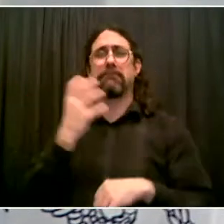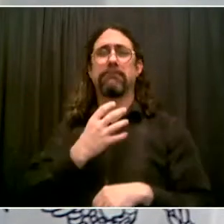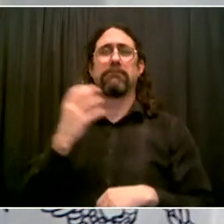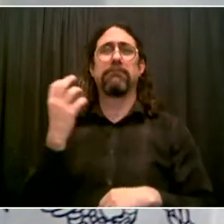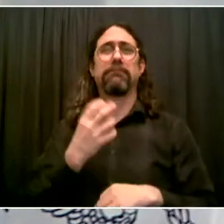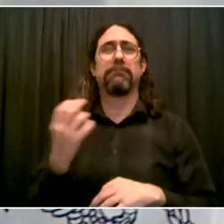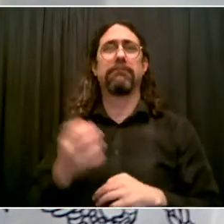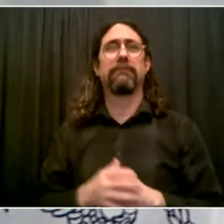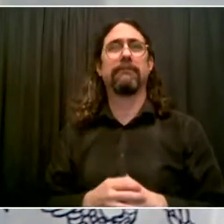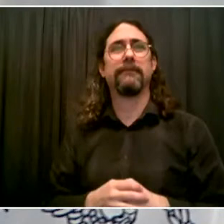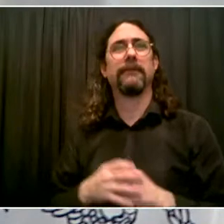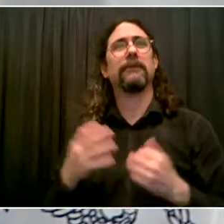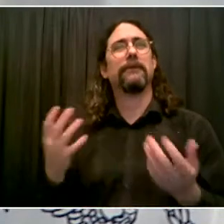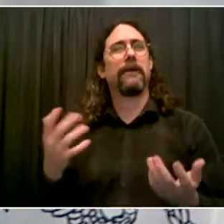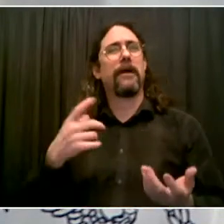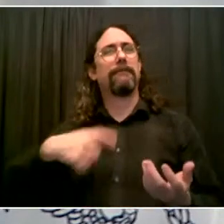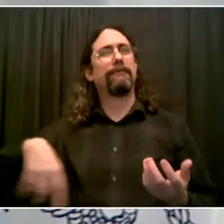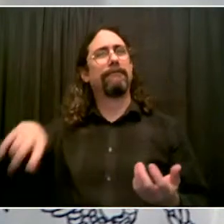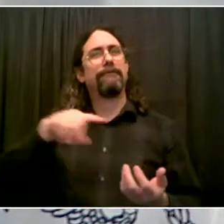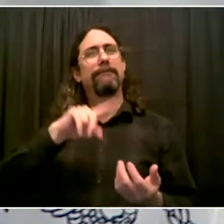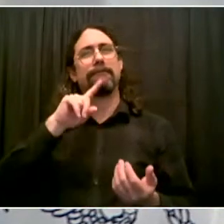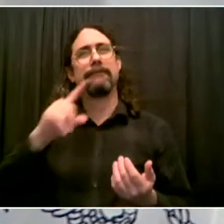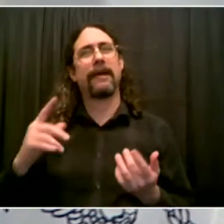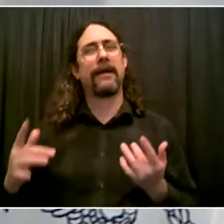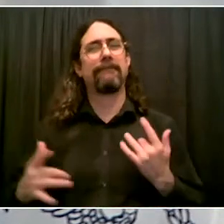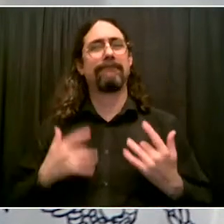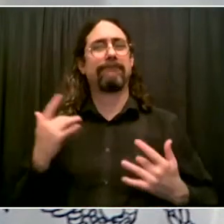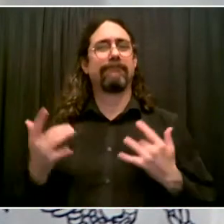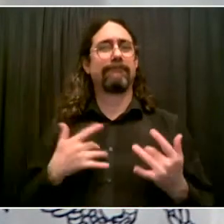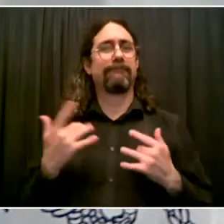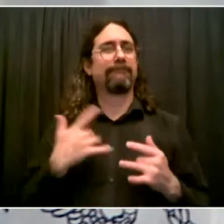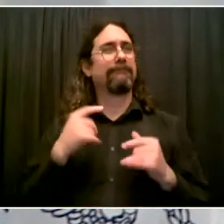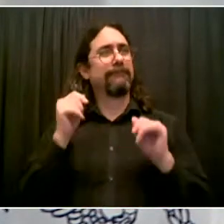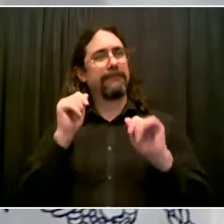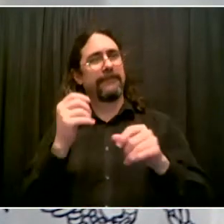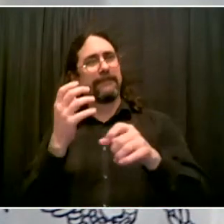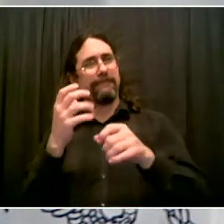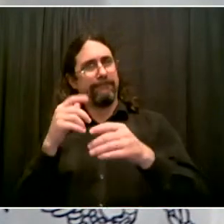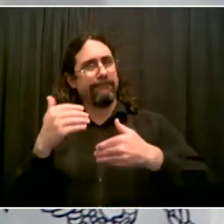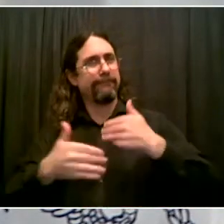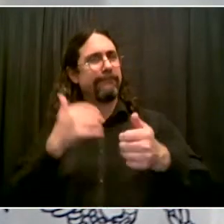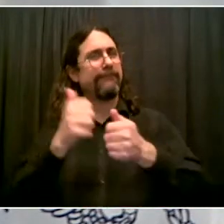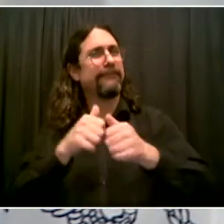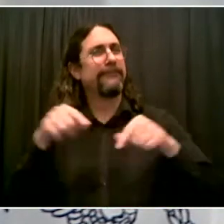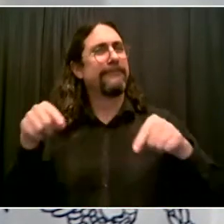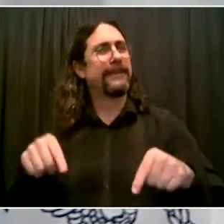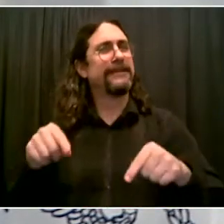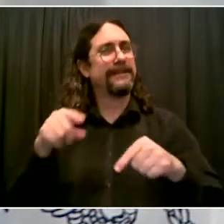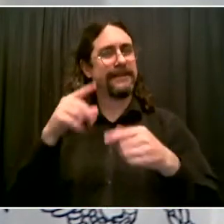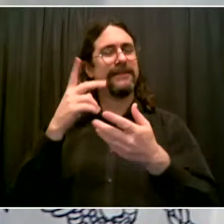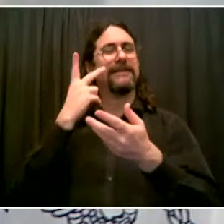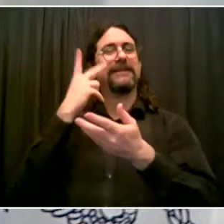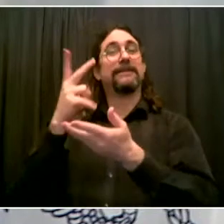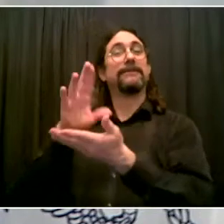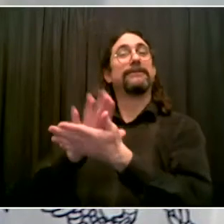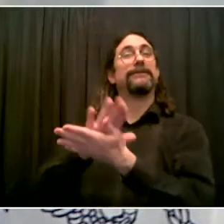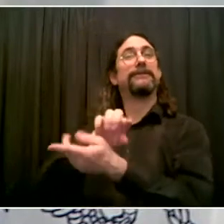THIS IS ABSOLUTELY AMAZING AND IS GOING TO FINALLY ALLOW NEW YORK CITY PUBLIC SCHOOLS TO REACH THEIR FULL